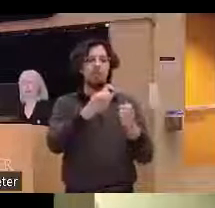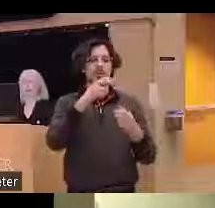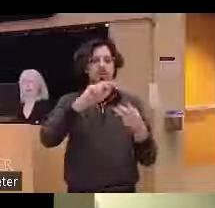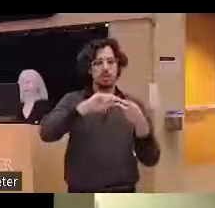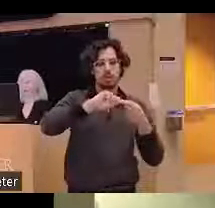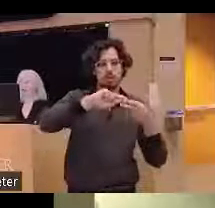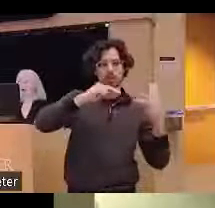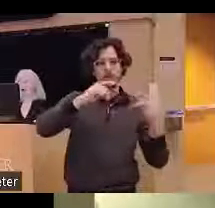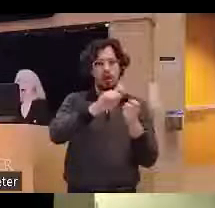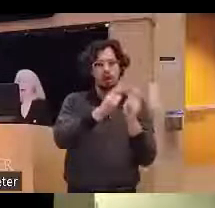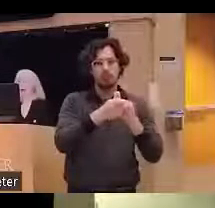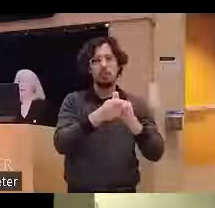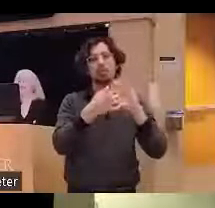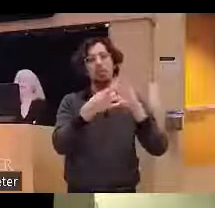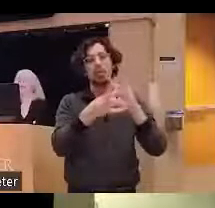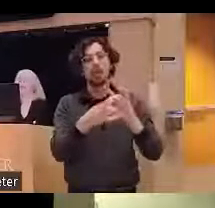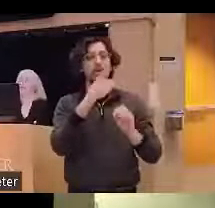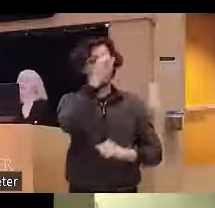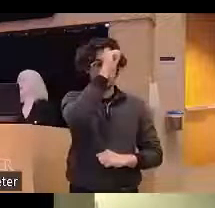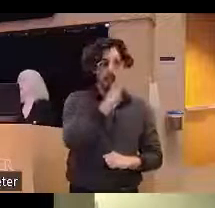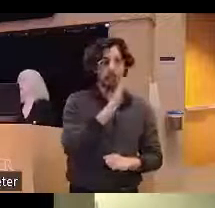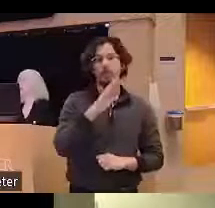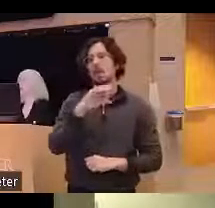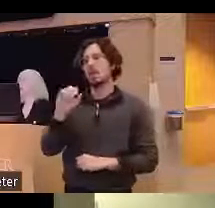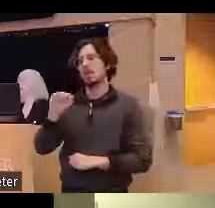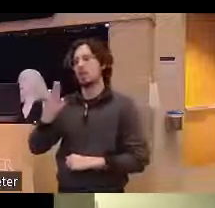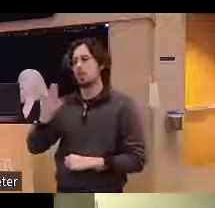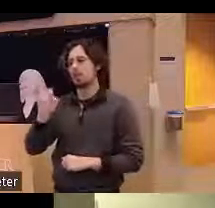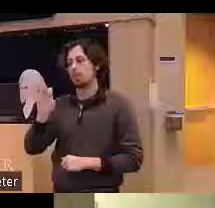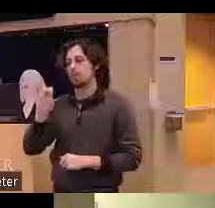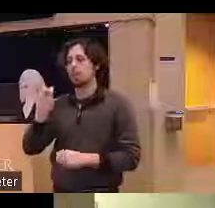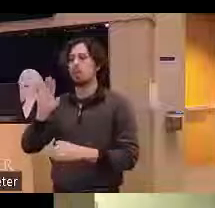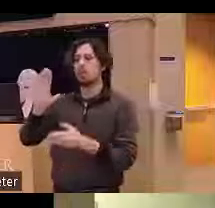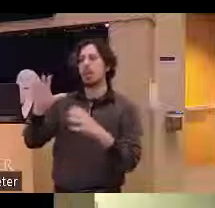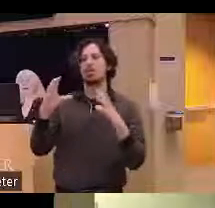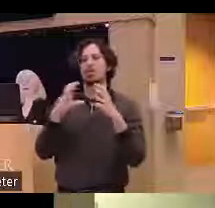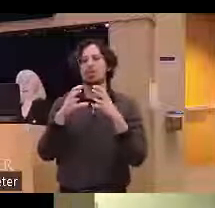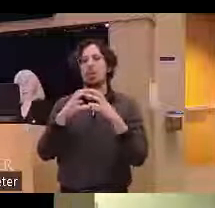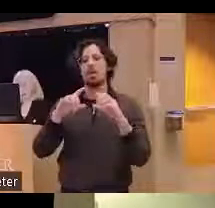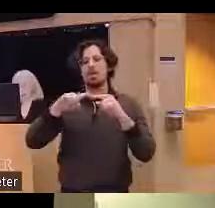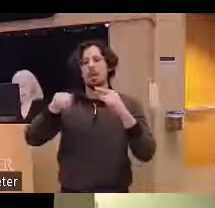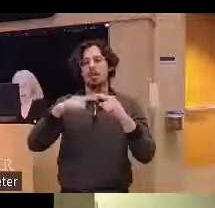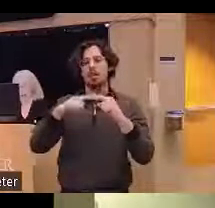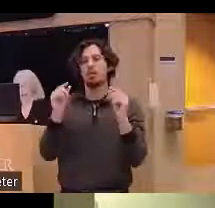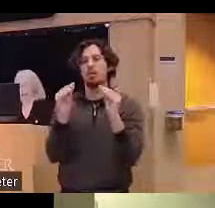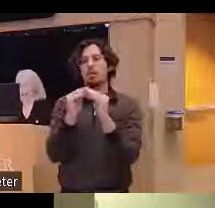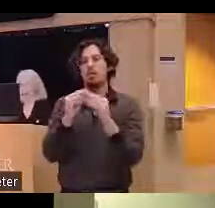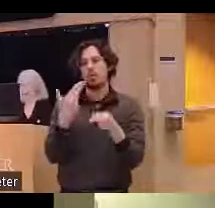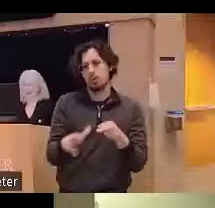autism um have a shorter cell cycle so they are dividing and dividing more quickly than